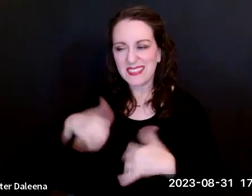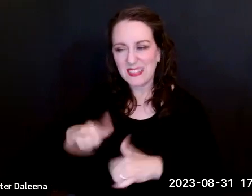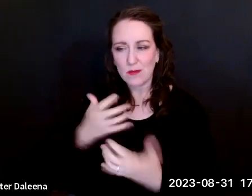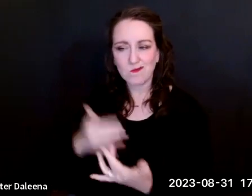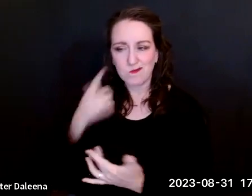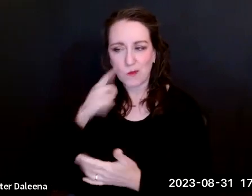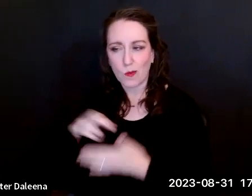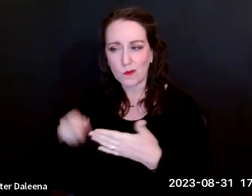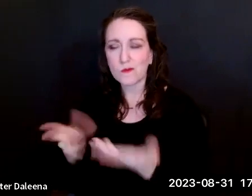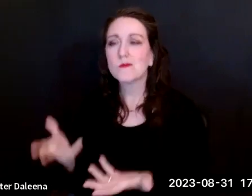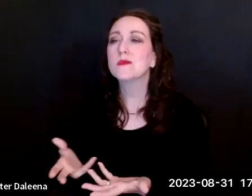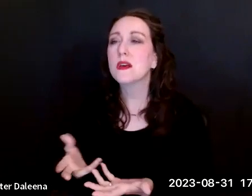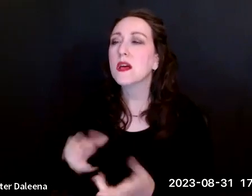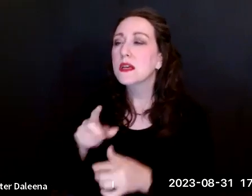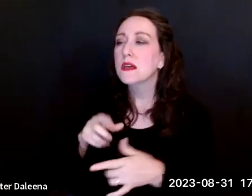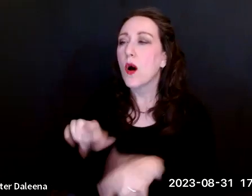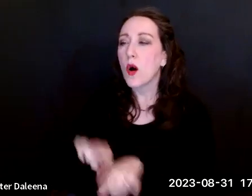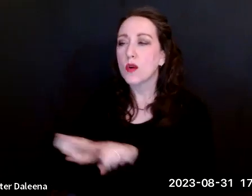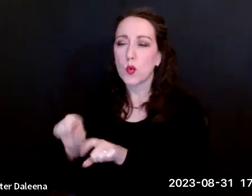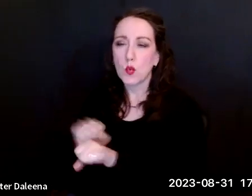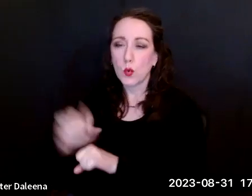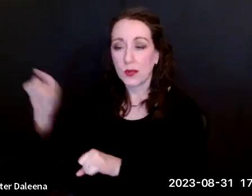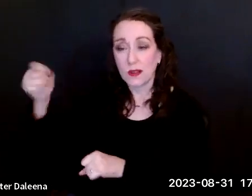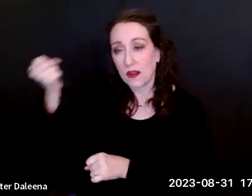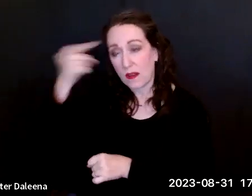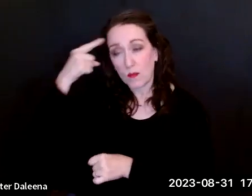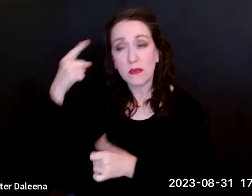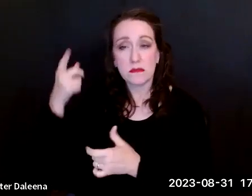we're also working with the governor's results Washington Group